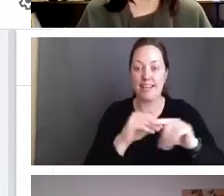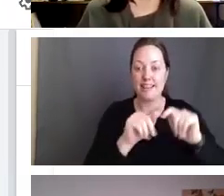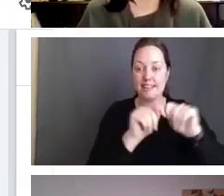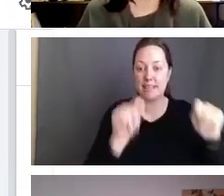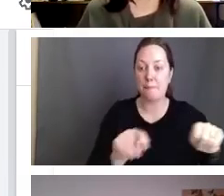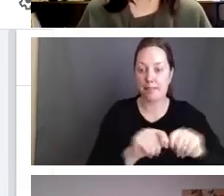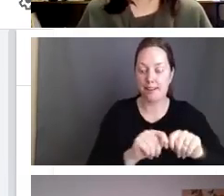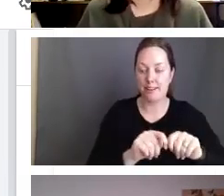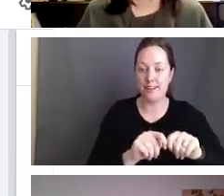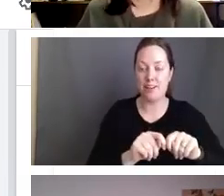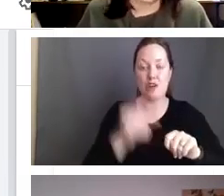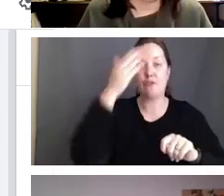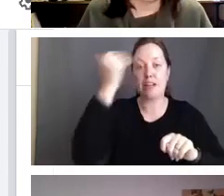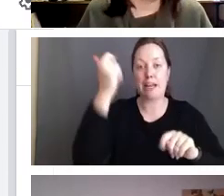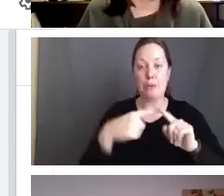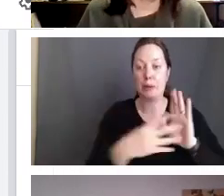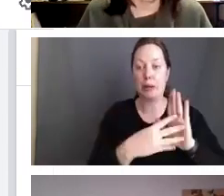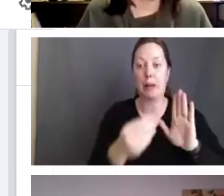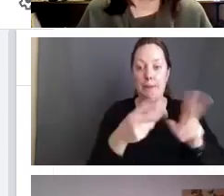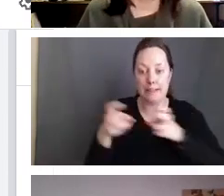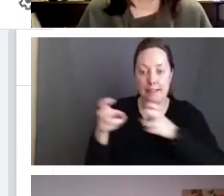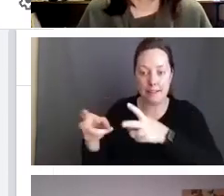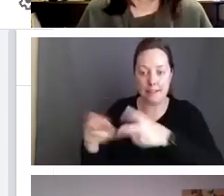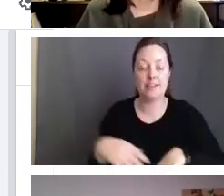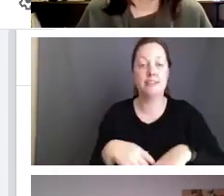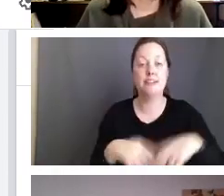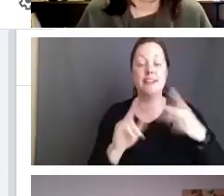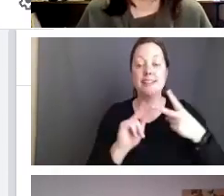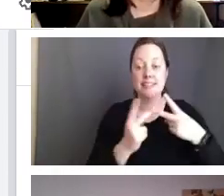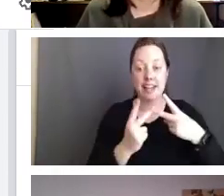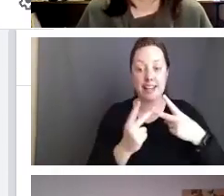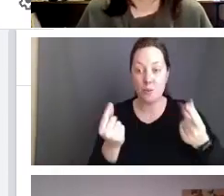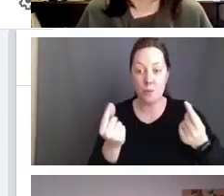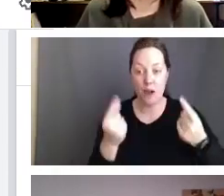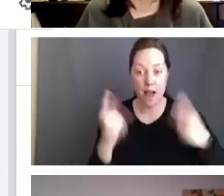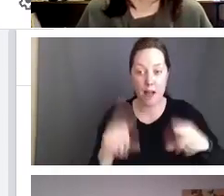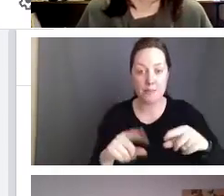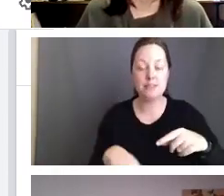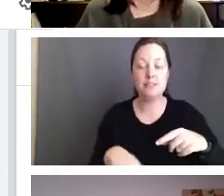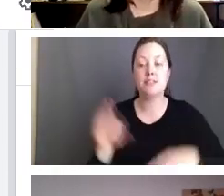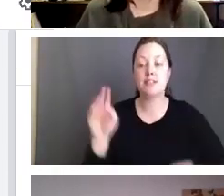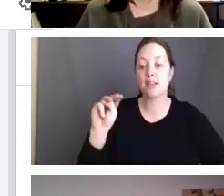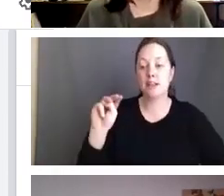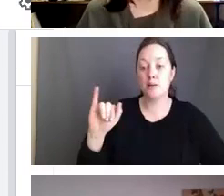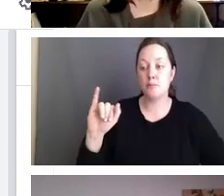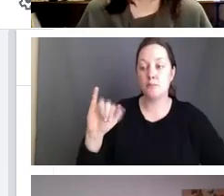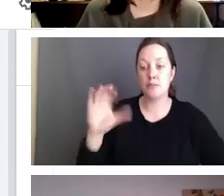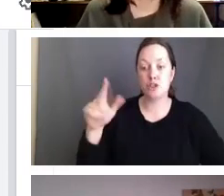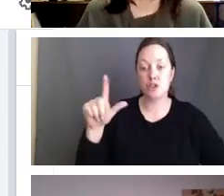I showed you the embed feature and I showed you how you can select a document from your drive.